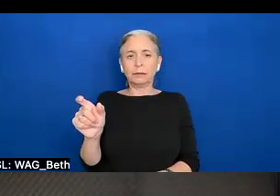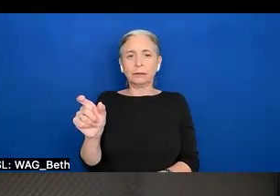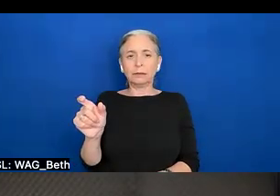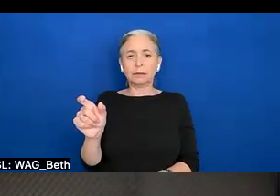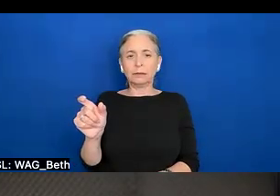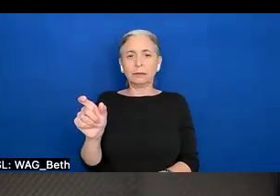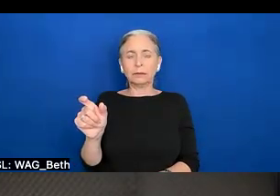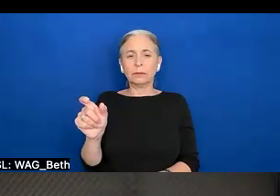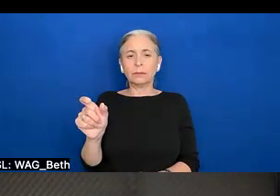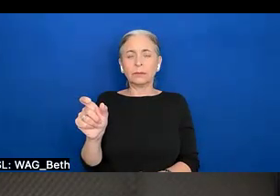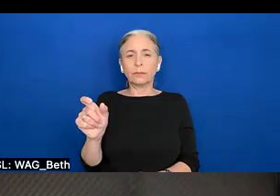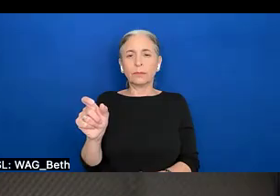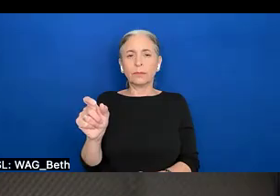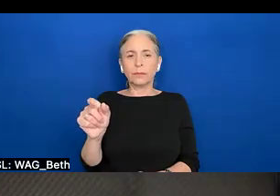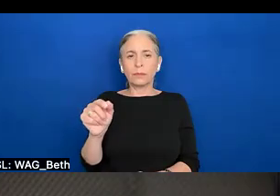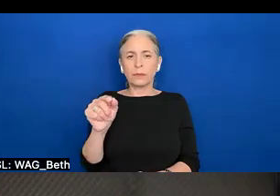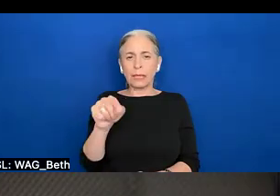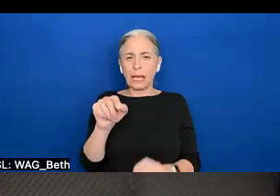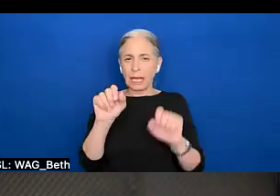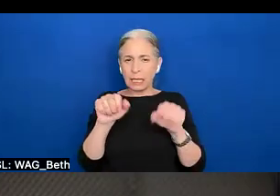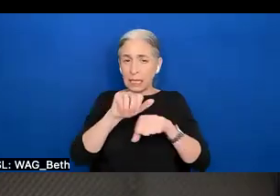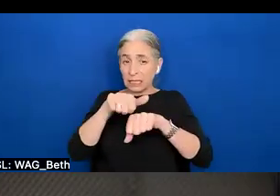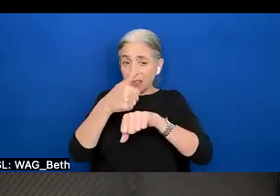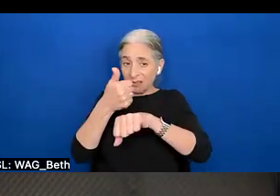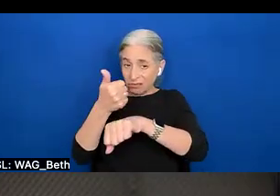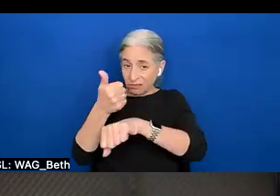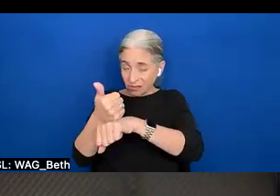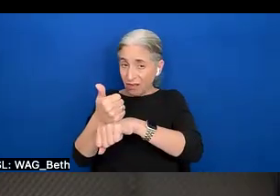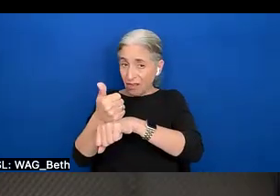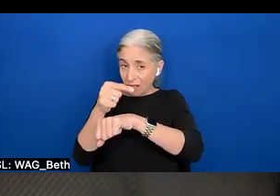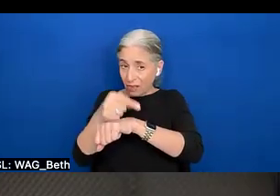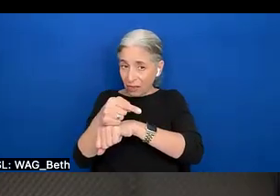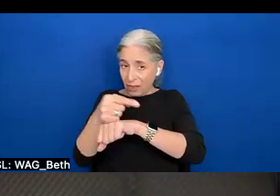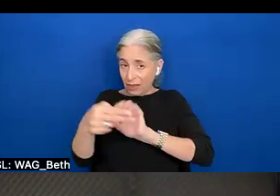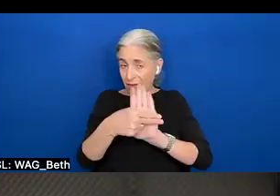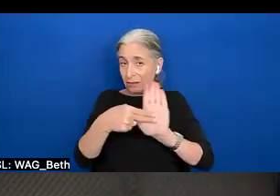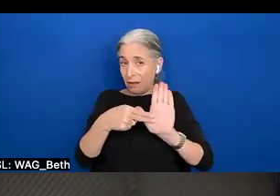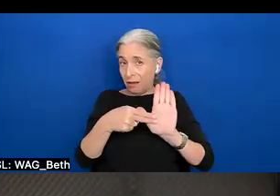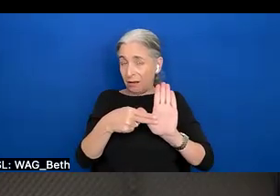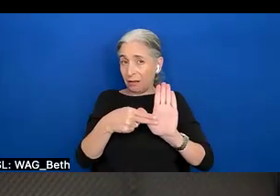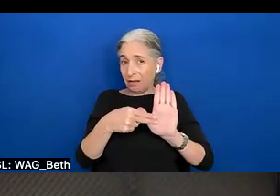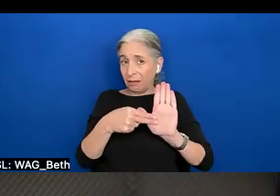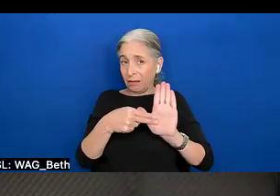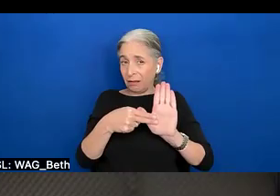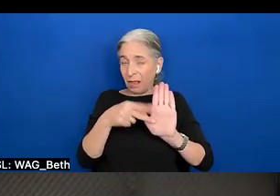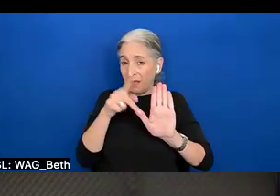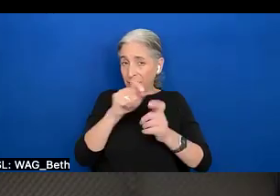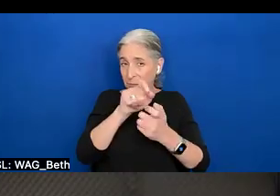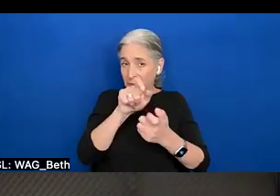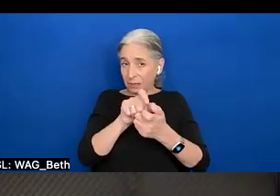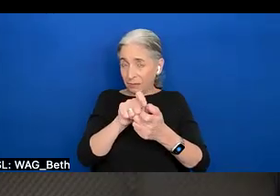where I can set the tag that this specific text will